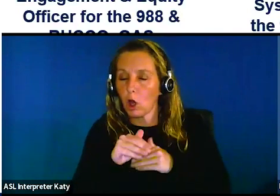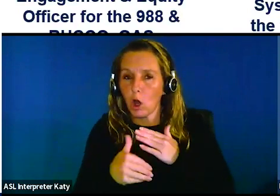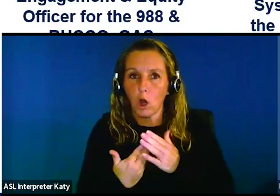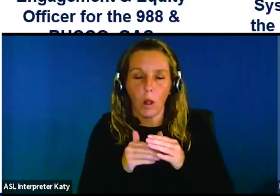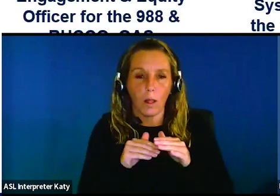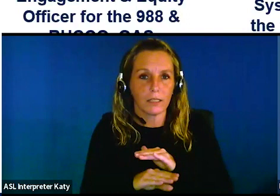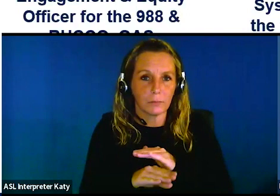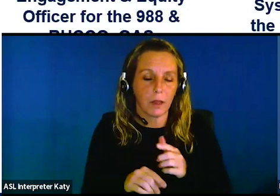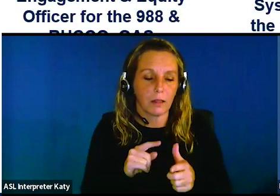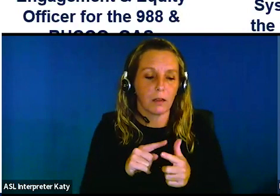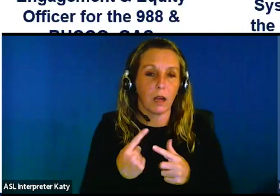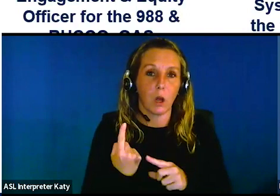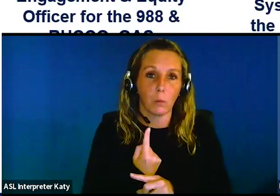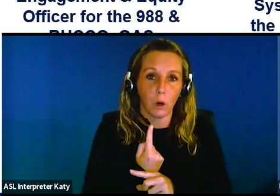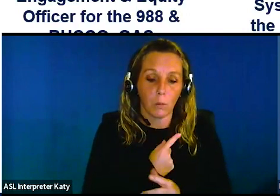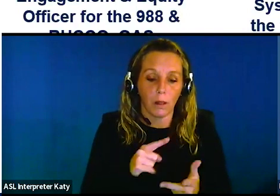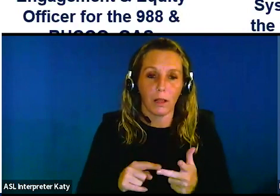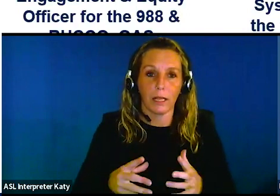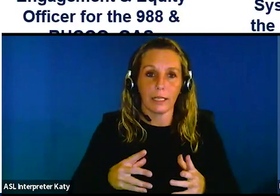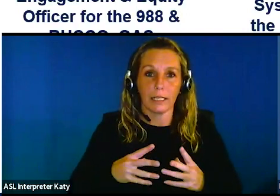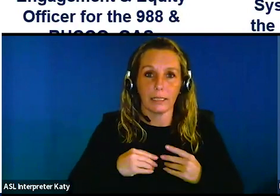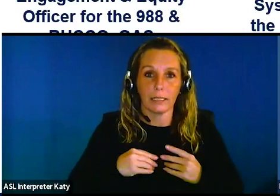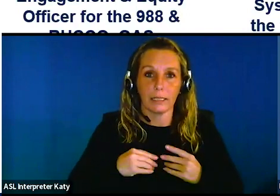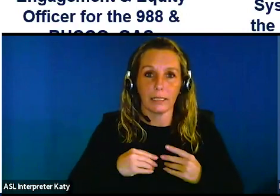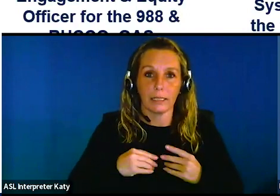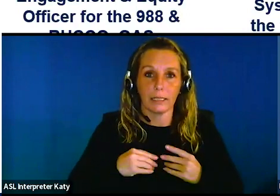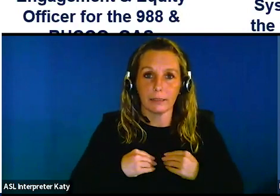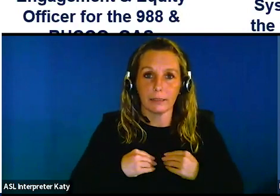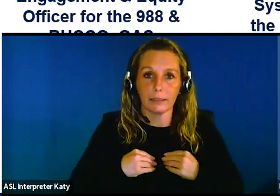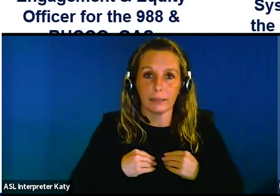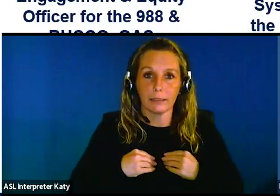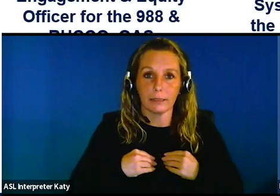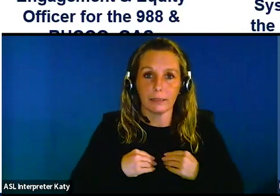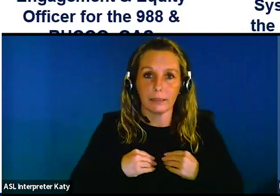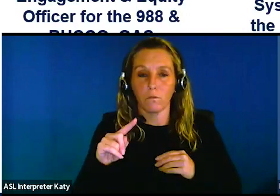appropriate and acceptable to underserved, often marginalized communities